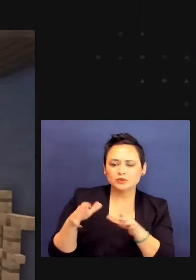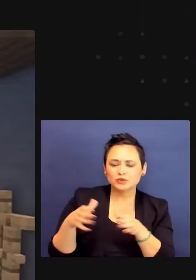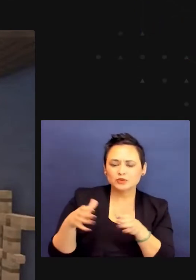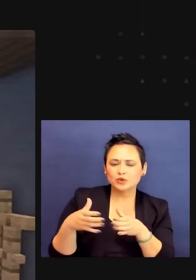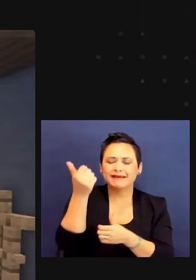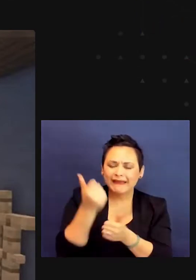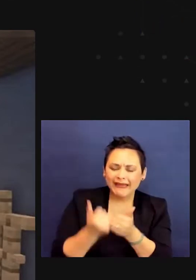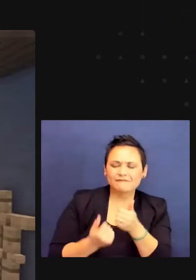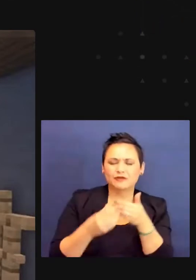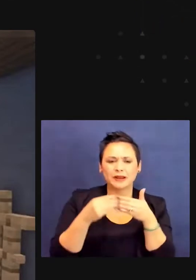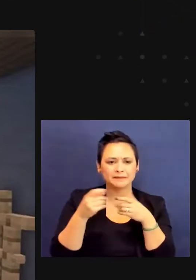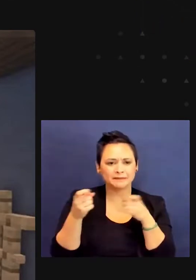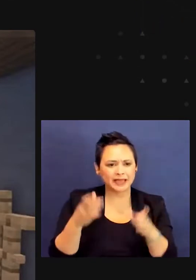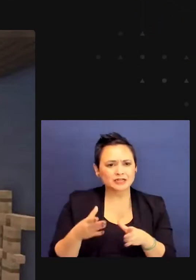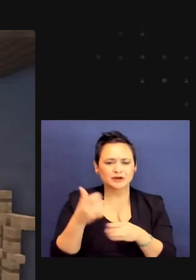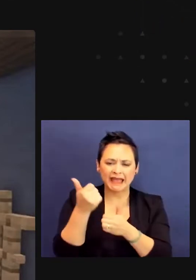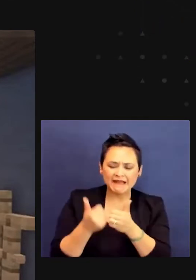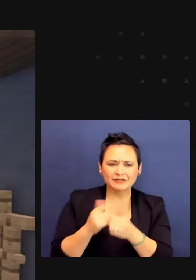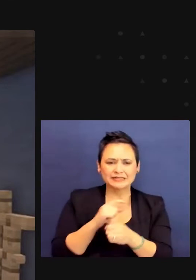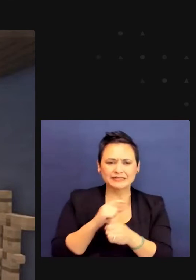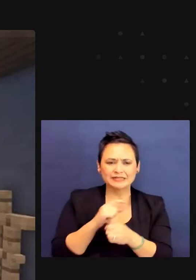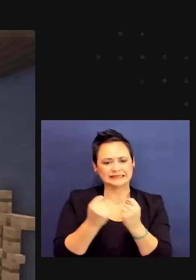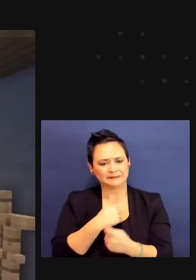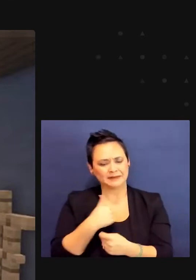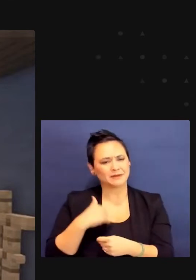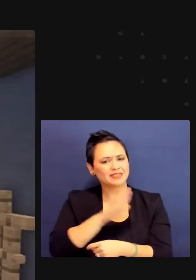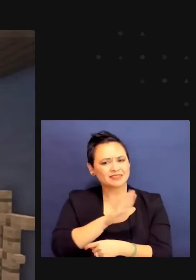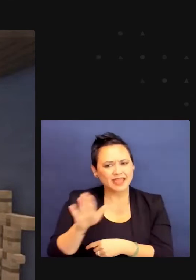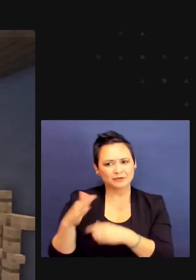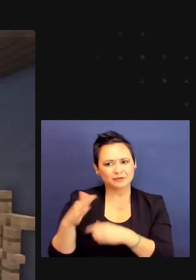And what does that look like day-to-day? It means creating space in meetings